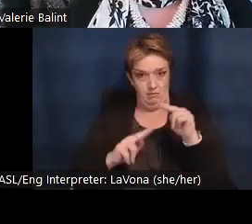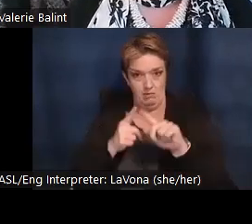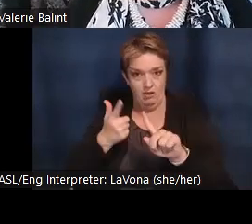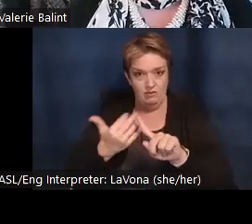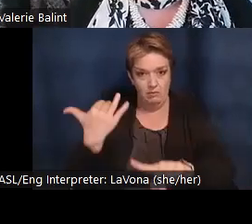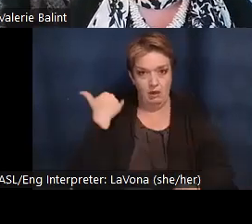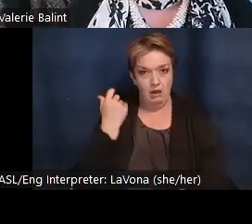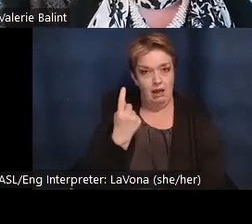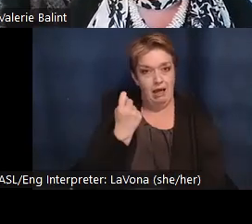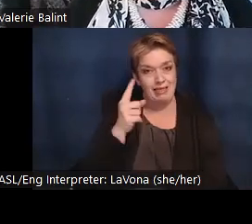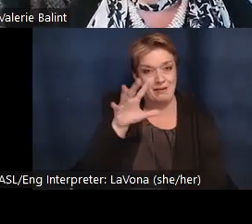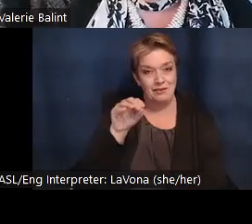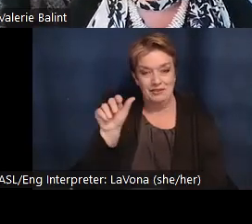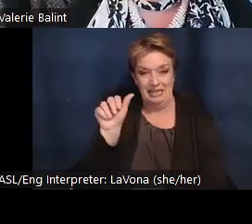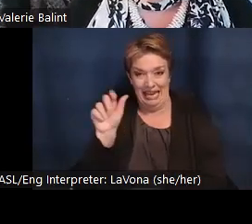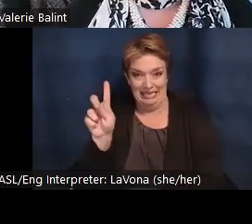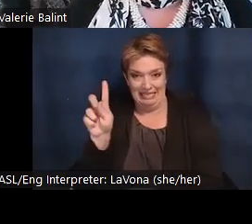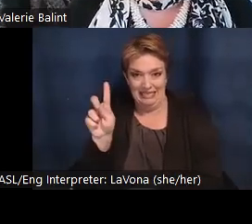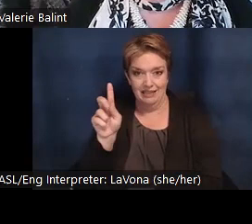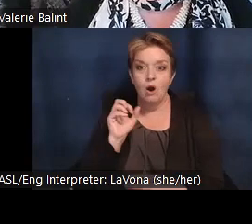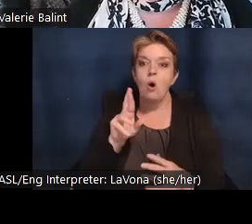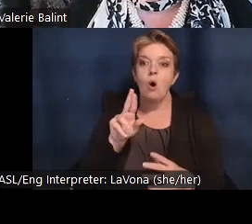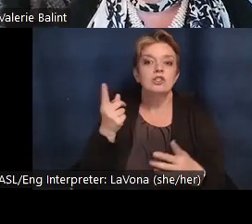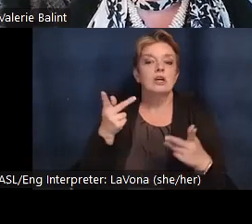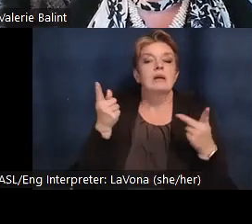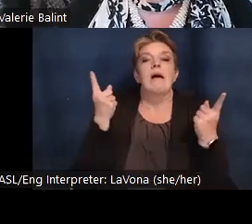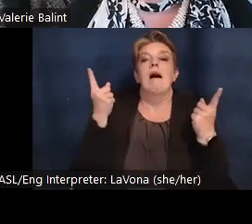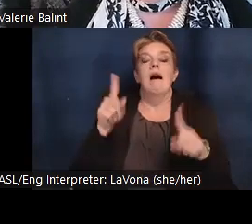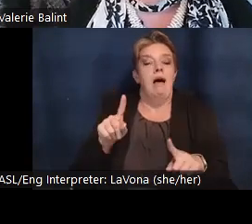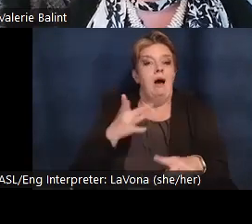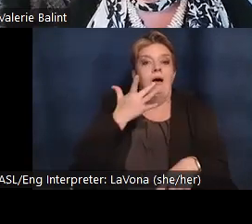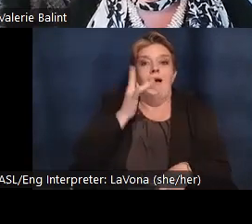stumbling upon archaeological sites as you hike through this expansive park.